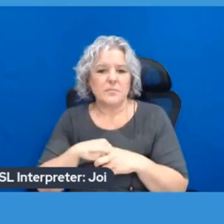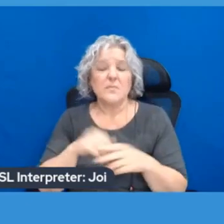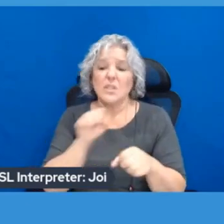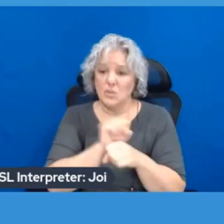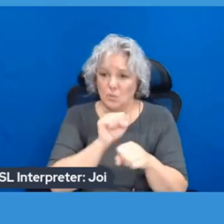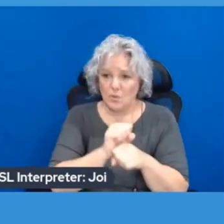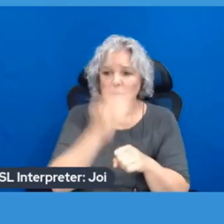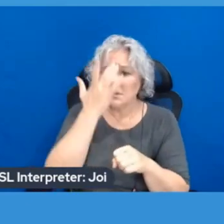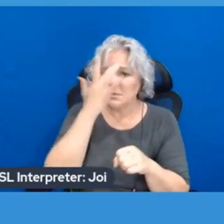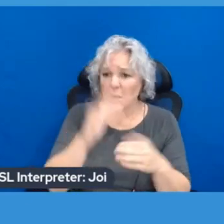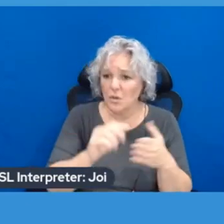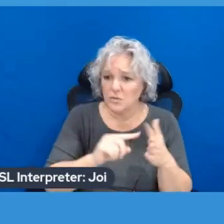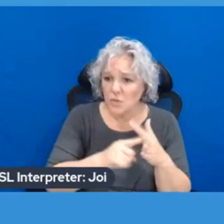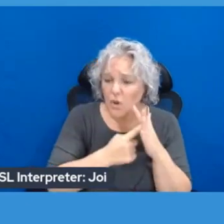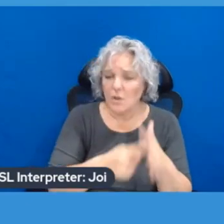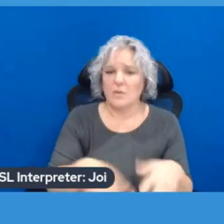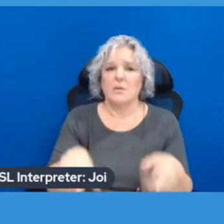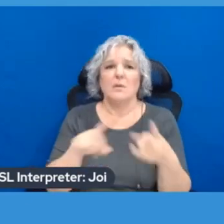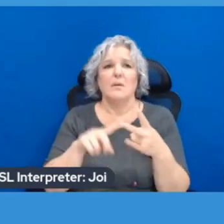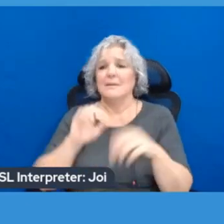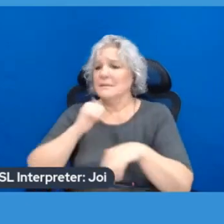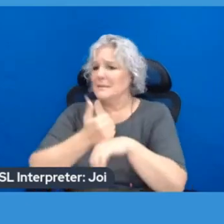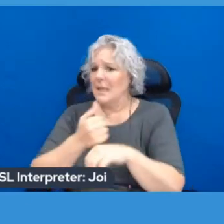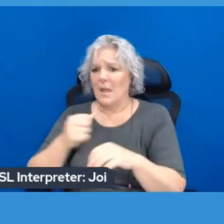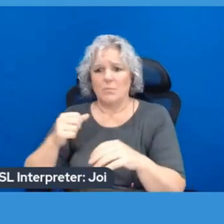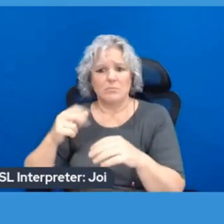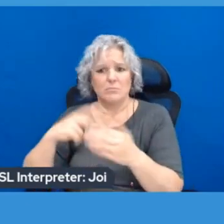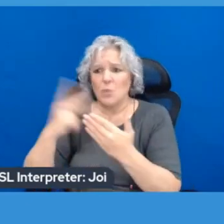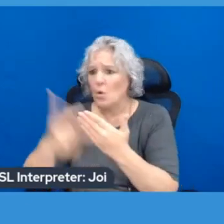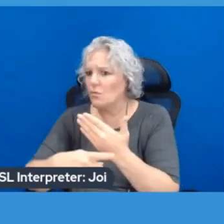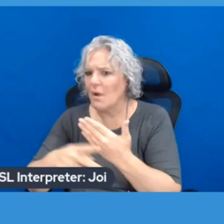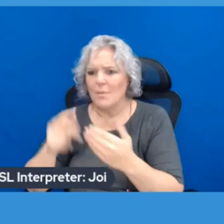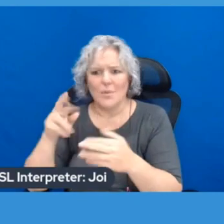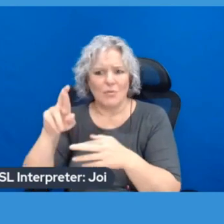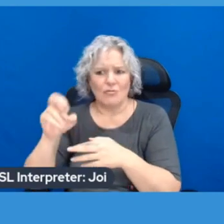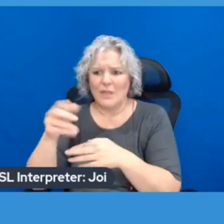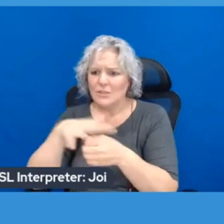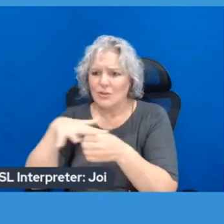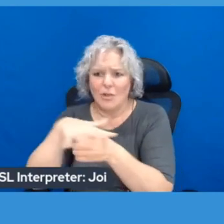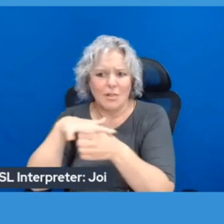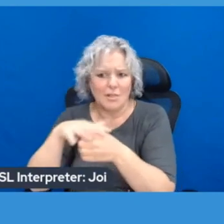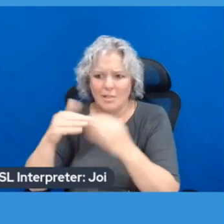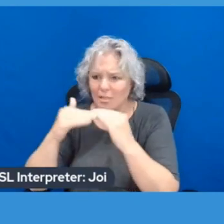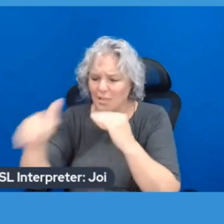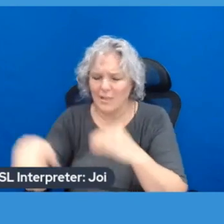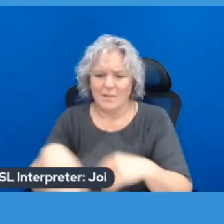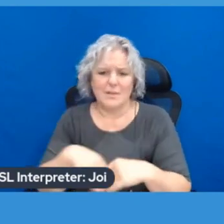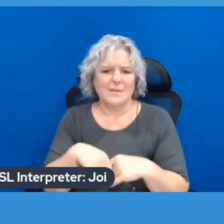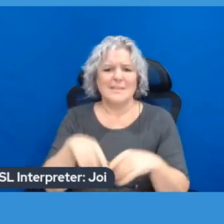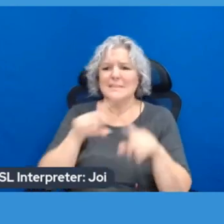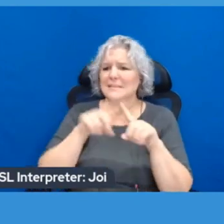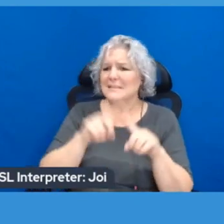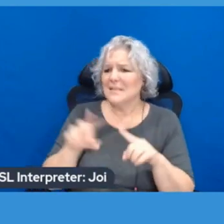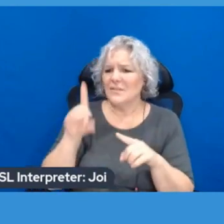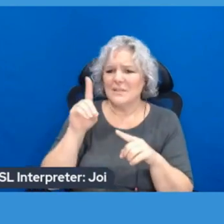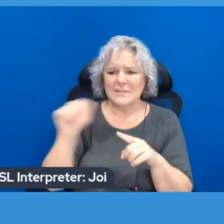supported Head Start programs at the regional level, coordinated education and disability services for migrant Head Start